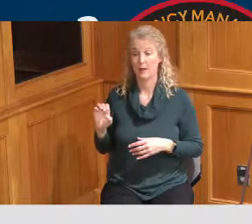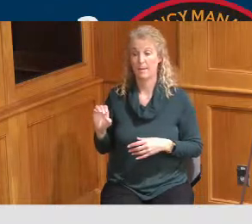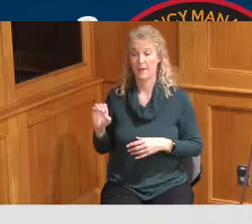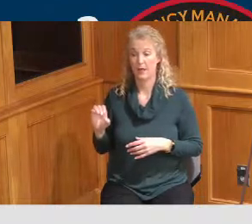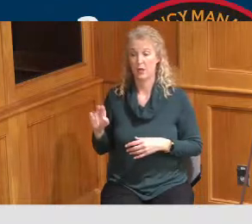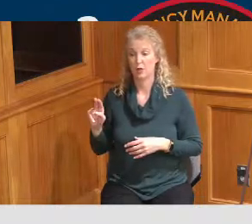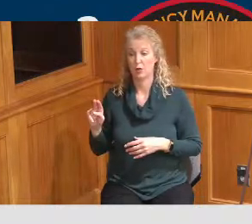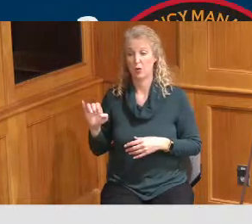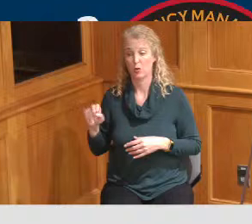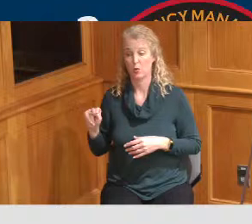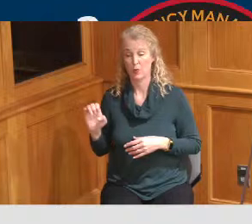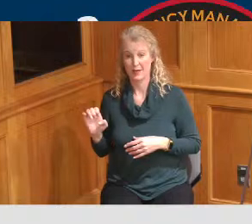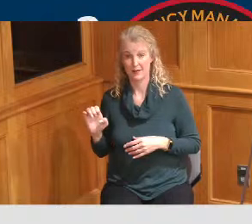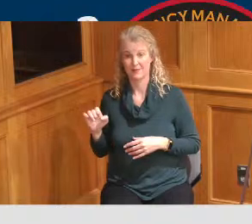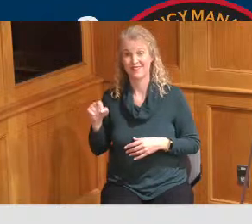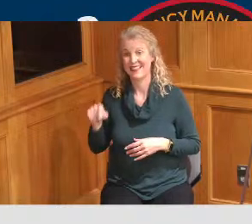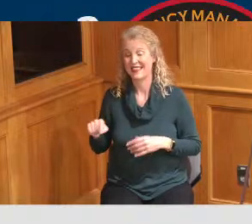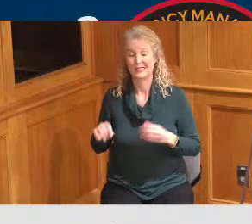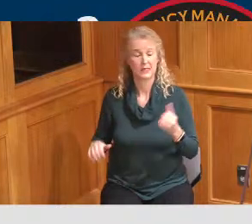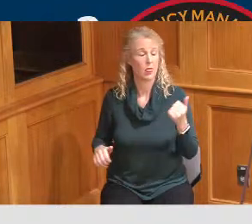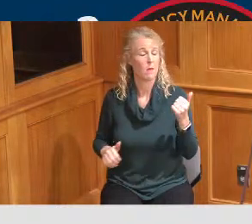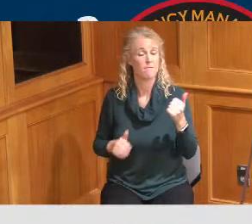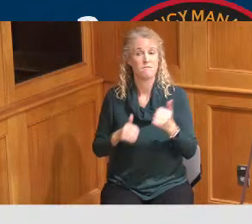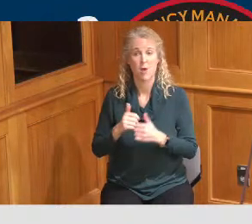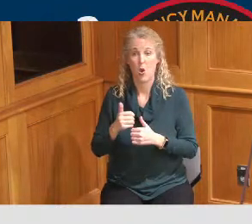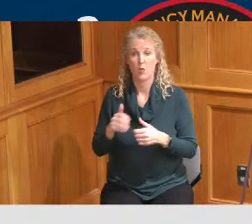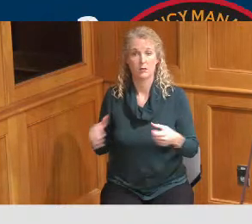the most comprehensive EOP update in the agency's history and I would agree with him on that we've